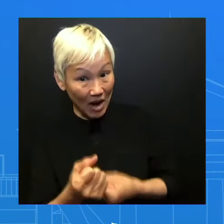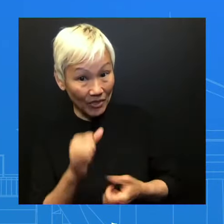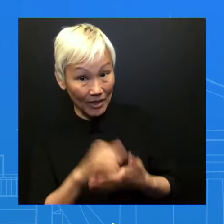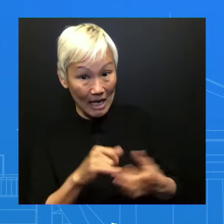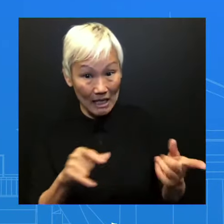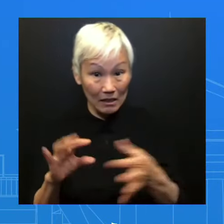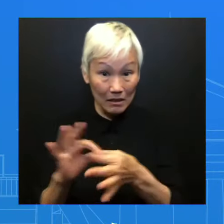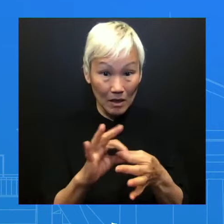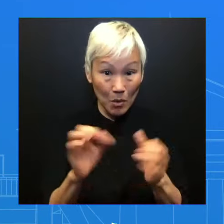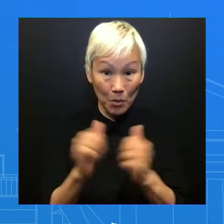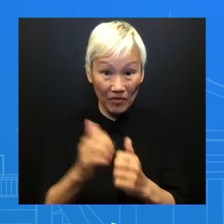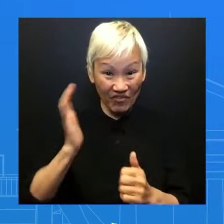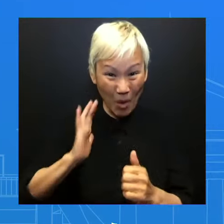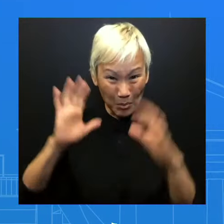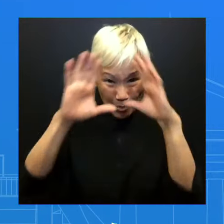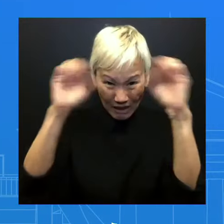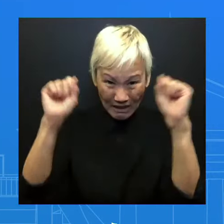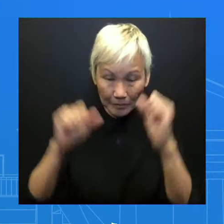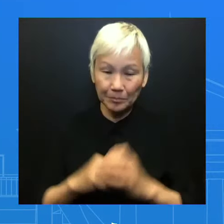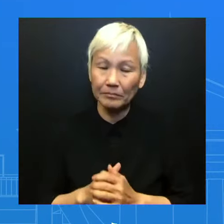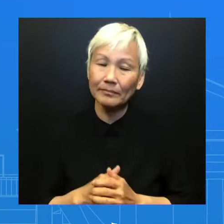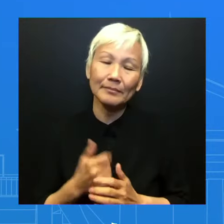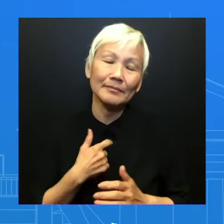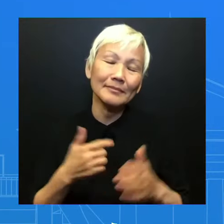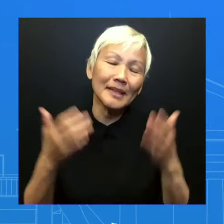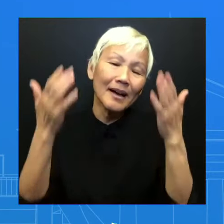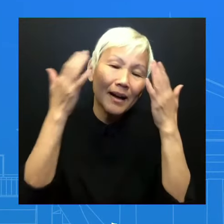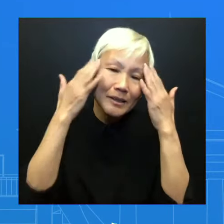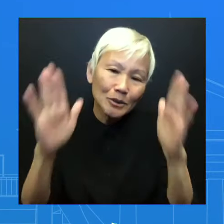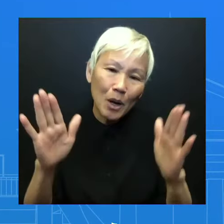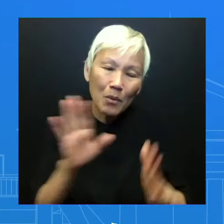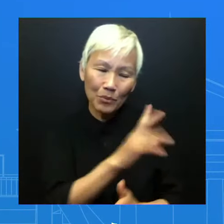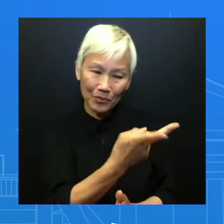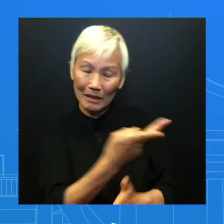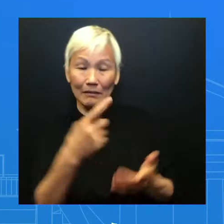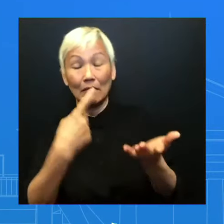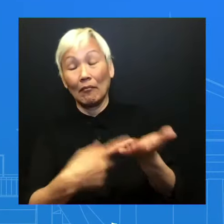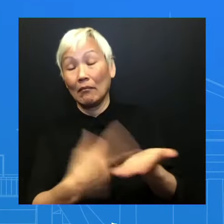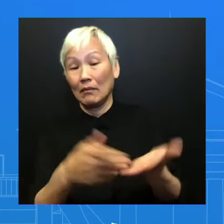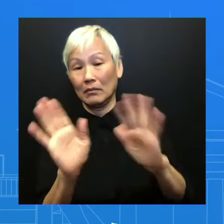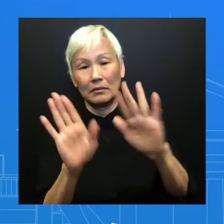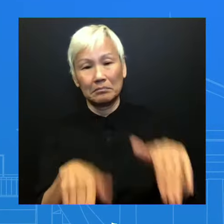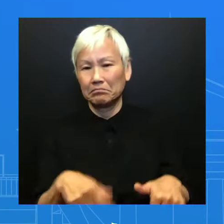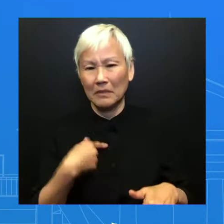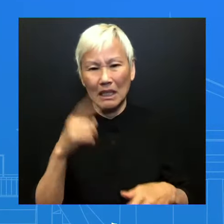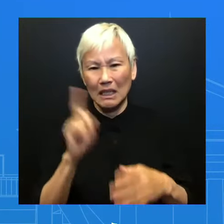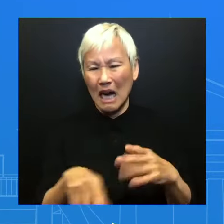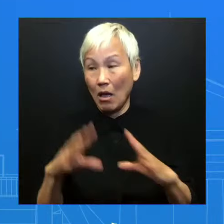I don't know what the Speaker said to the former President. I cannot speak to that. You would have to speak -- ask the Speaker directly.